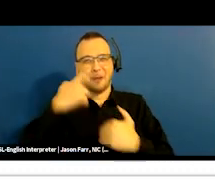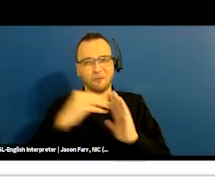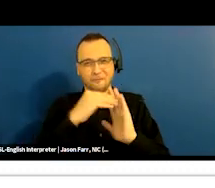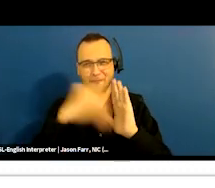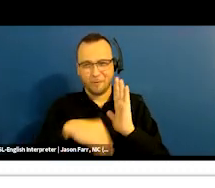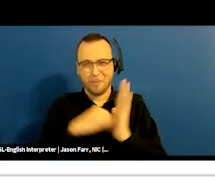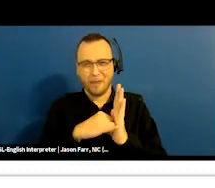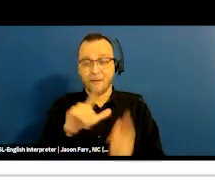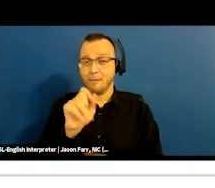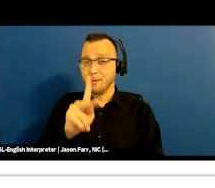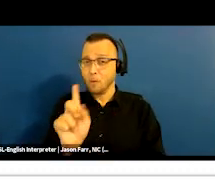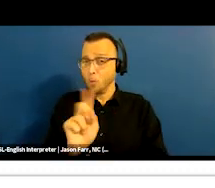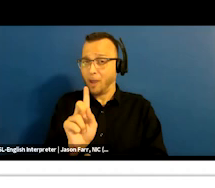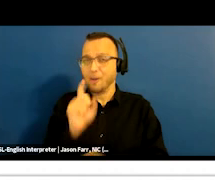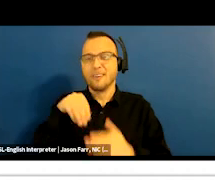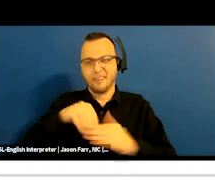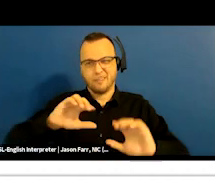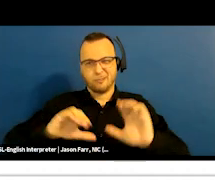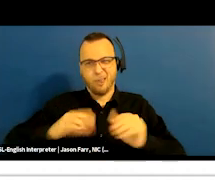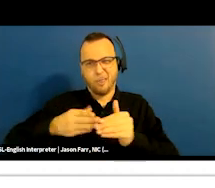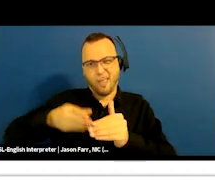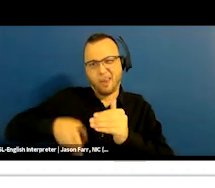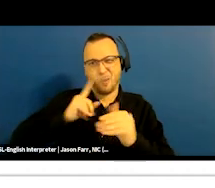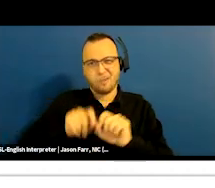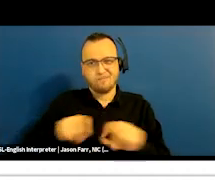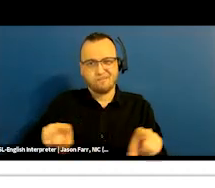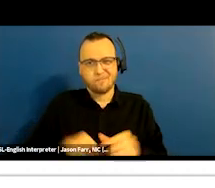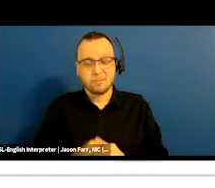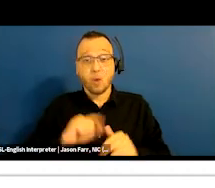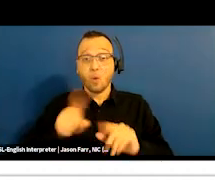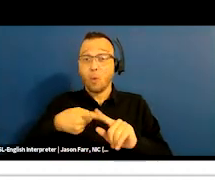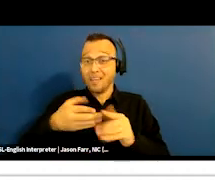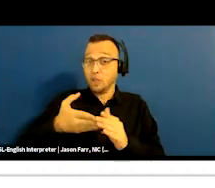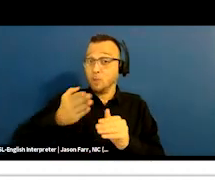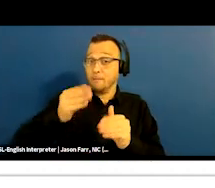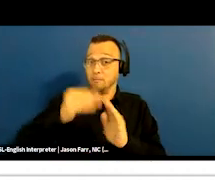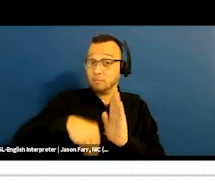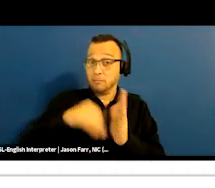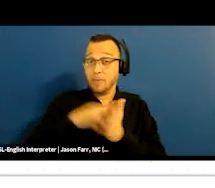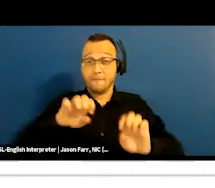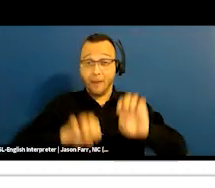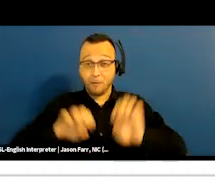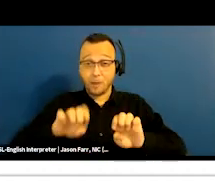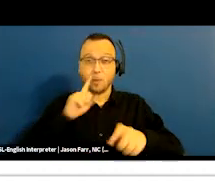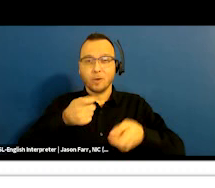and provide a follow-up resource for you after the webinar. At the end of the webinar, there'll be an evaluation.